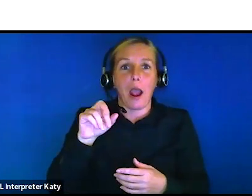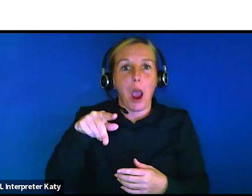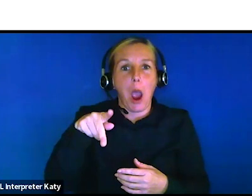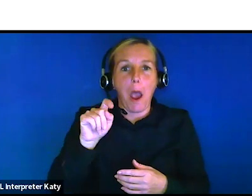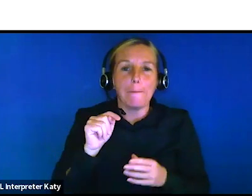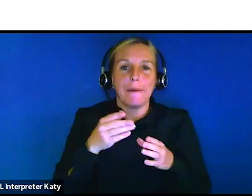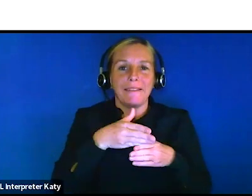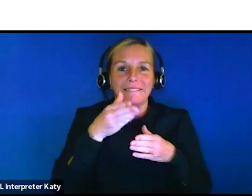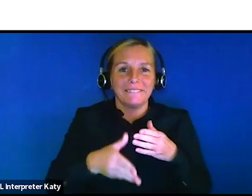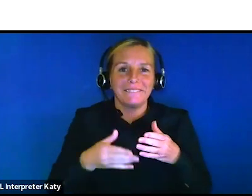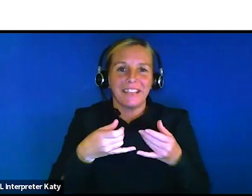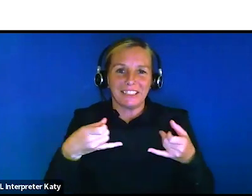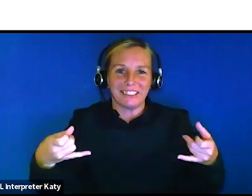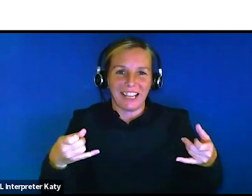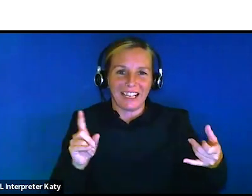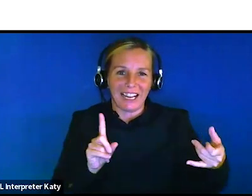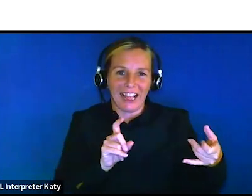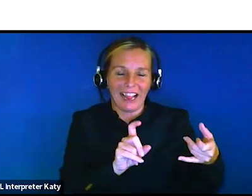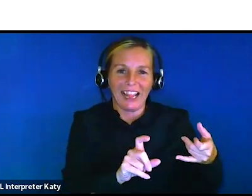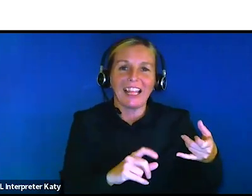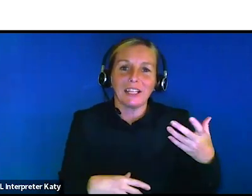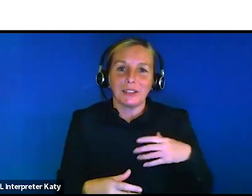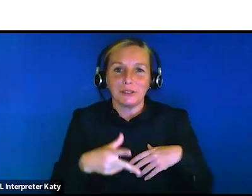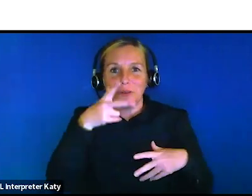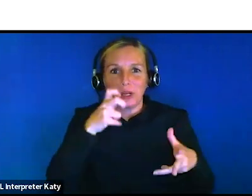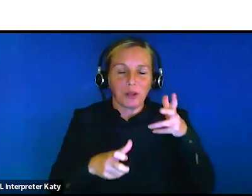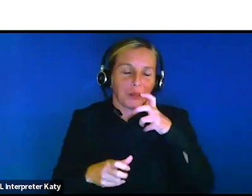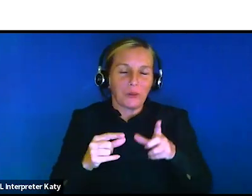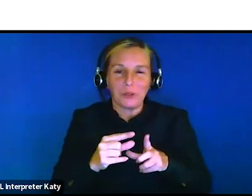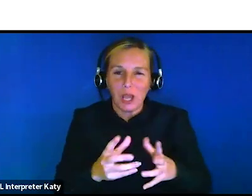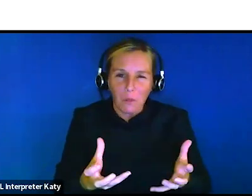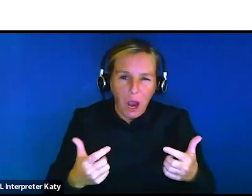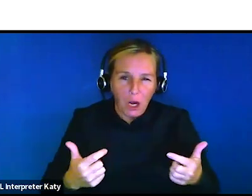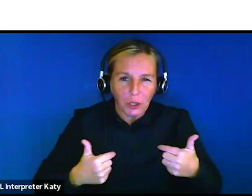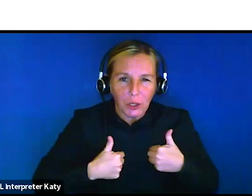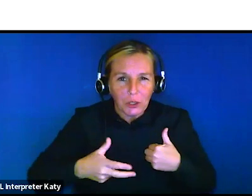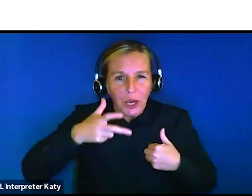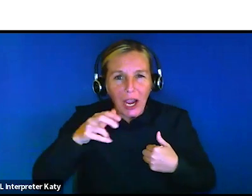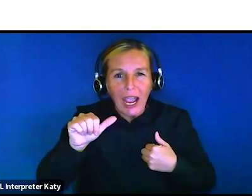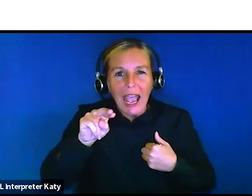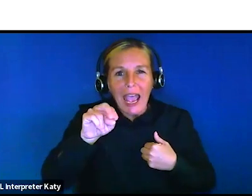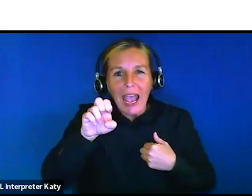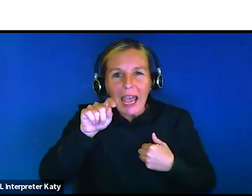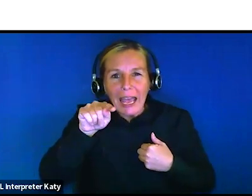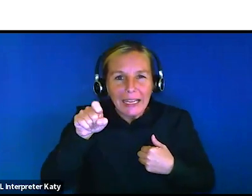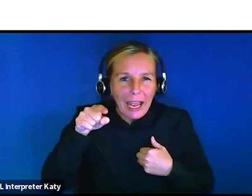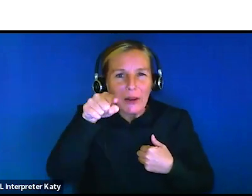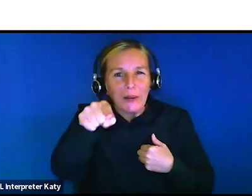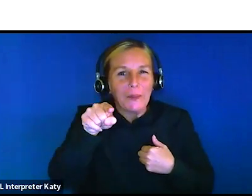the words I've wanted for over 20 years-- Annette, you are an Ironman!